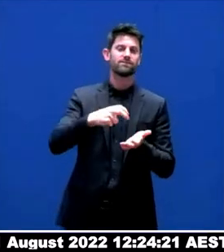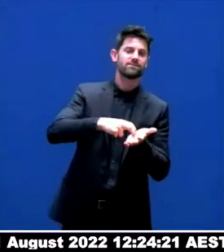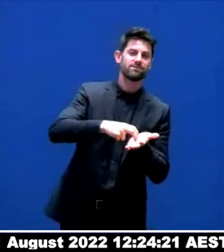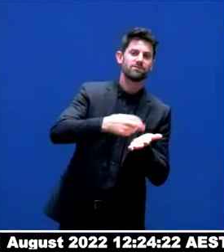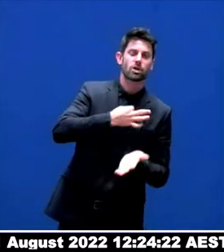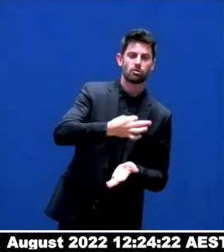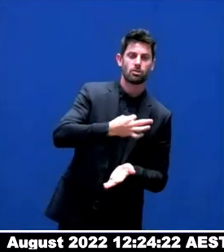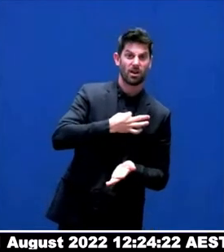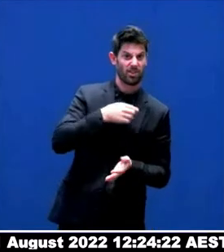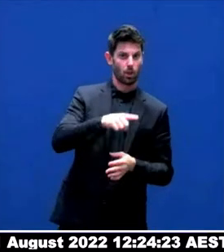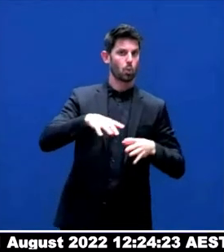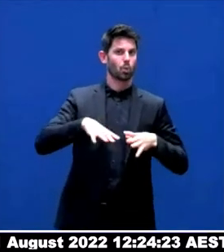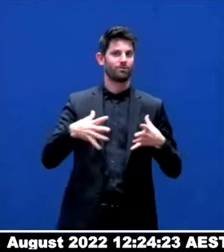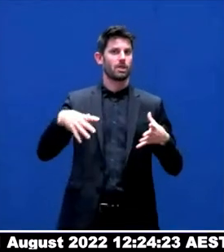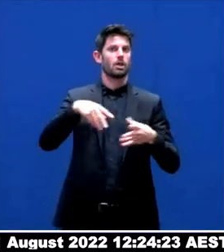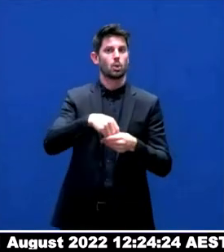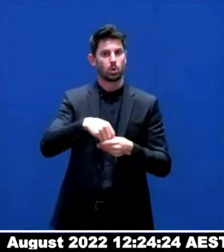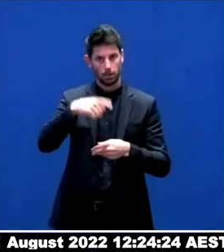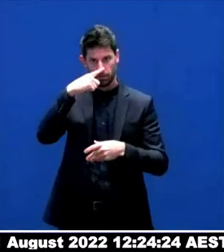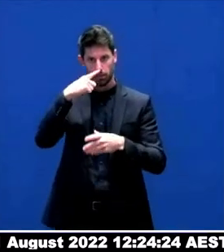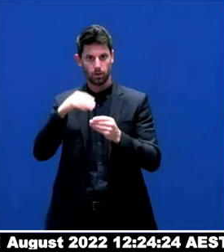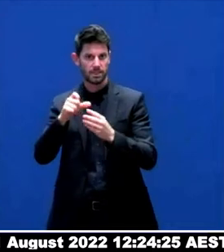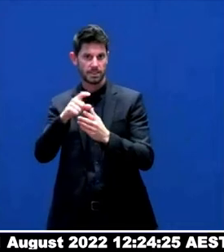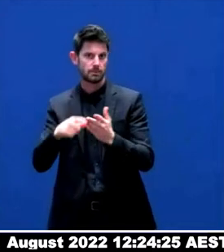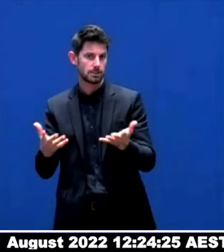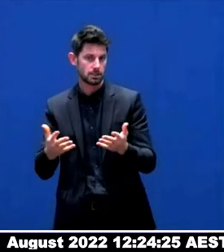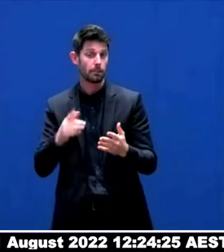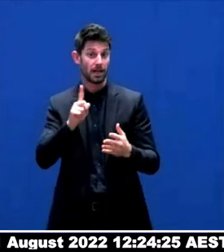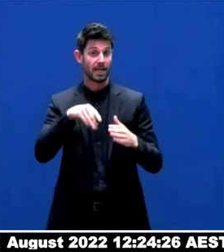encompasses people with disability, and throughout the document there are references